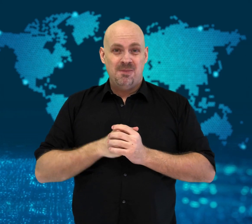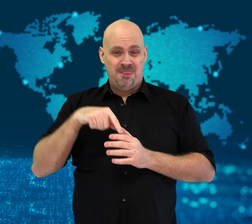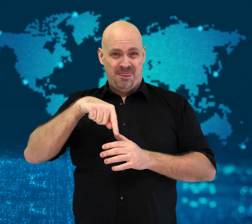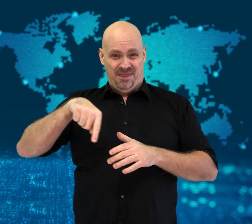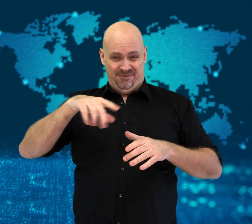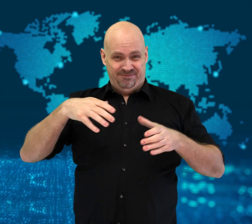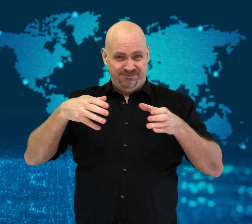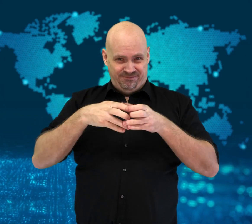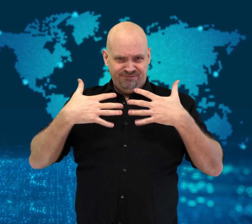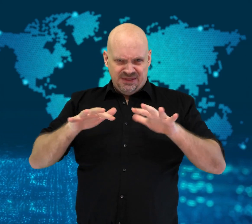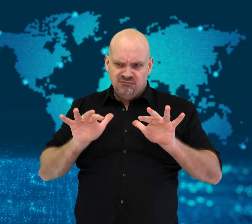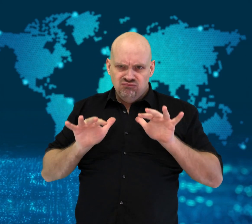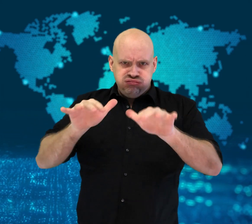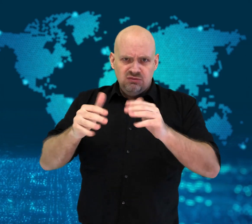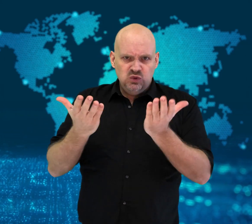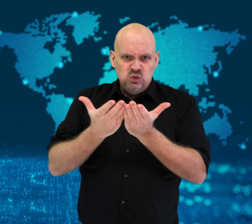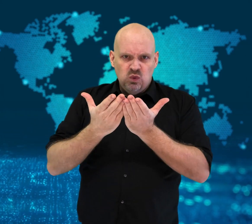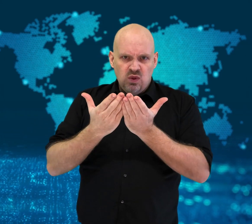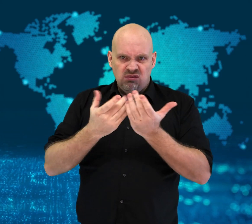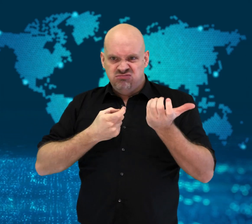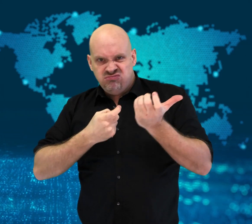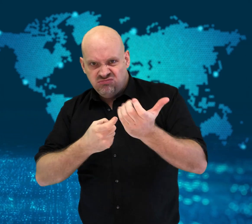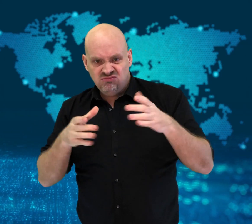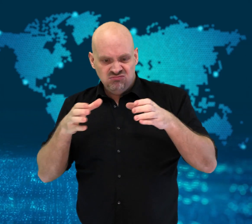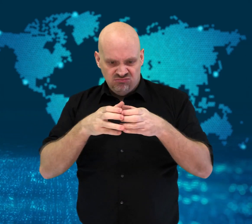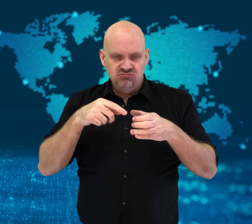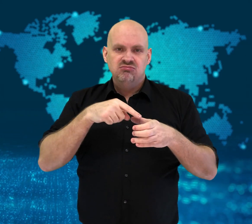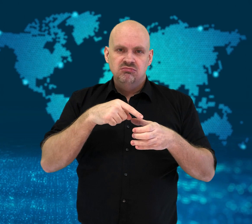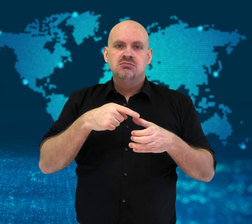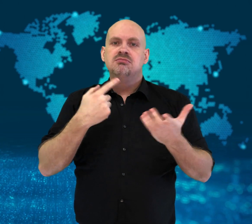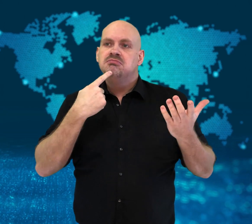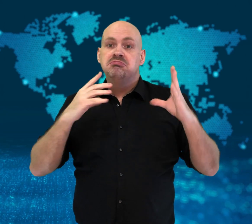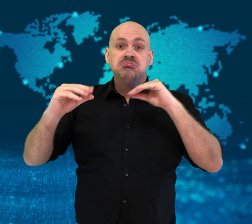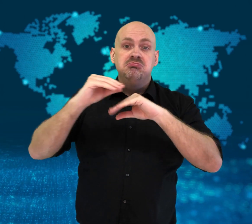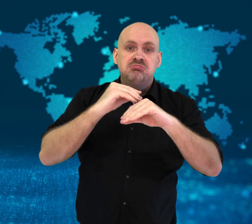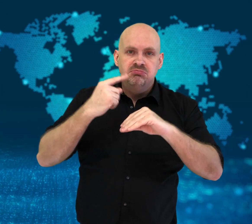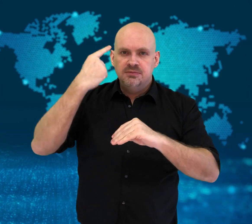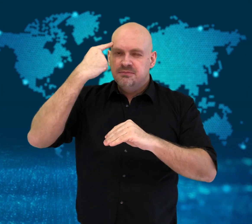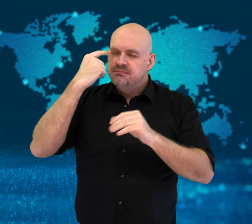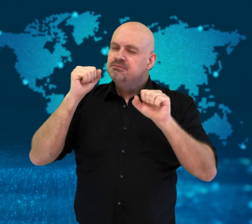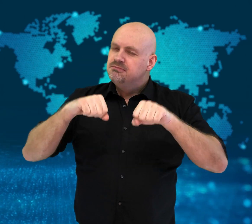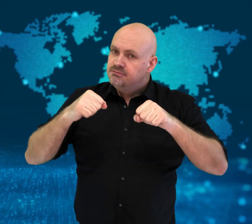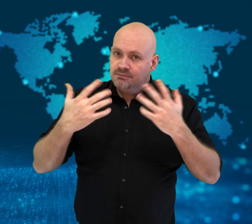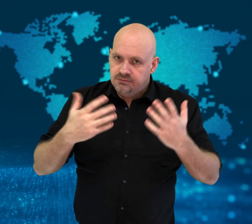authorities to locate the missing students.